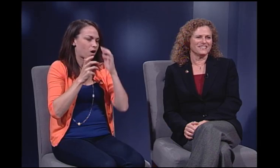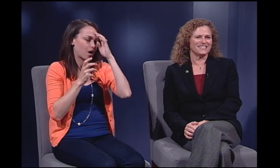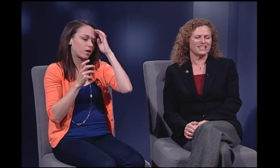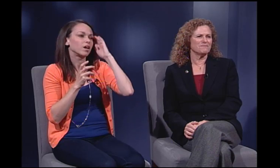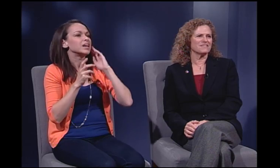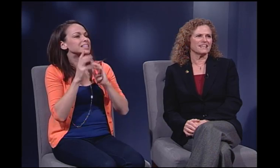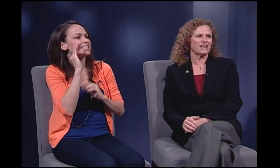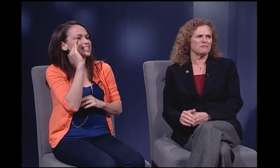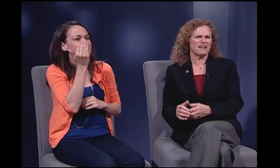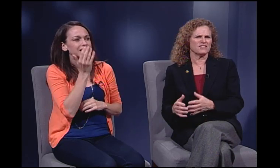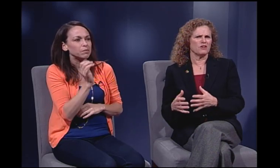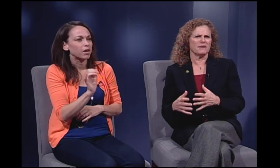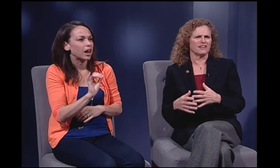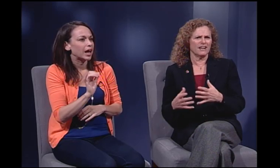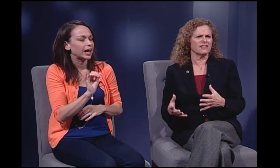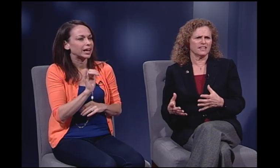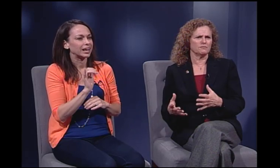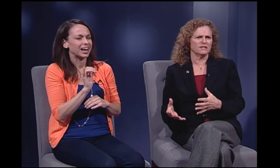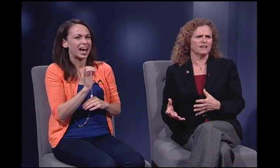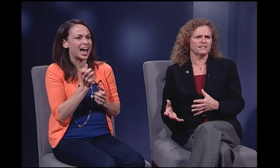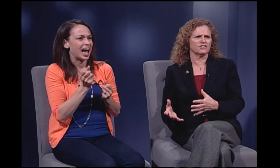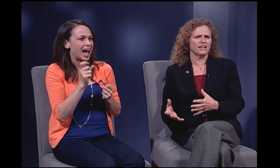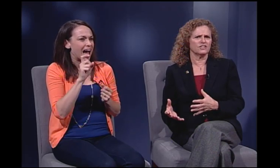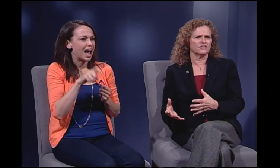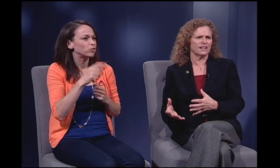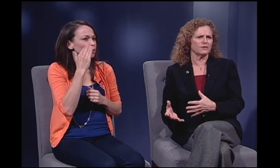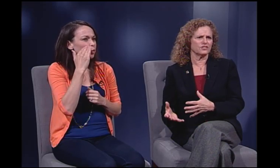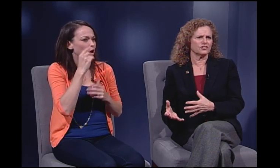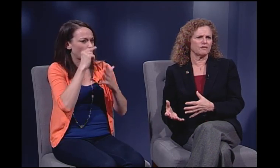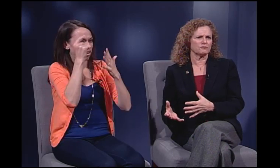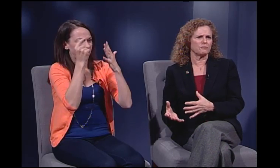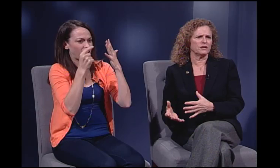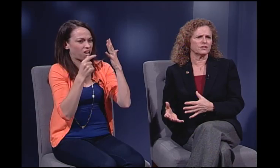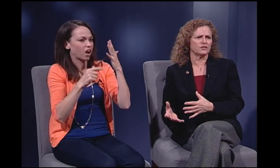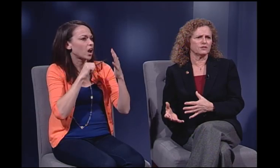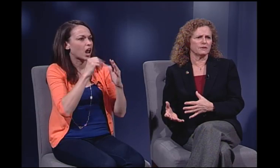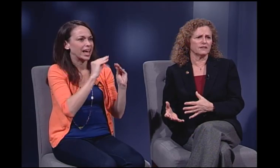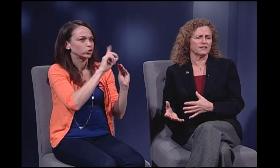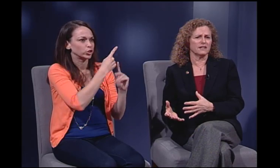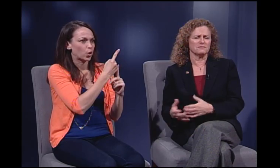It seemed like I would have to know about a lot of things beyond education that I wasn't sure I was prepared to learn about.